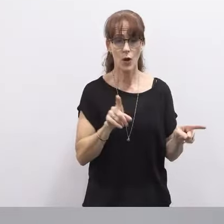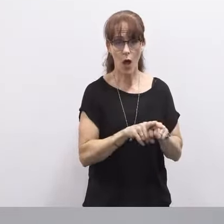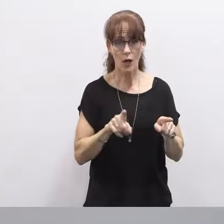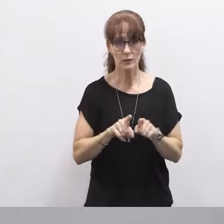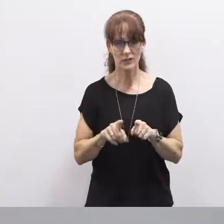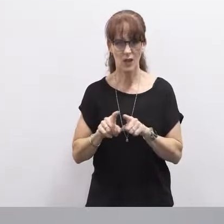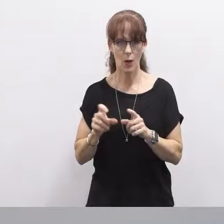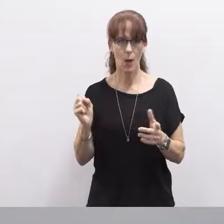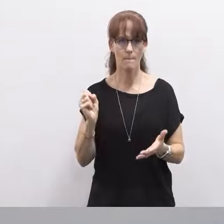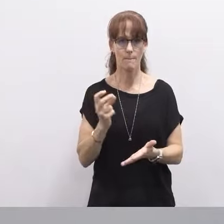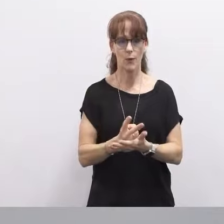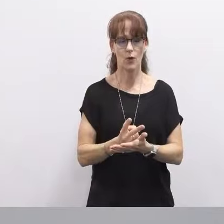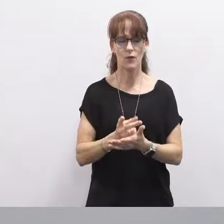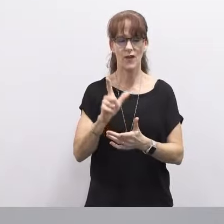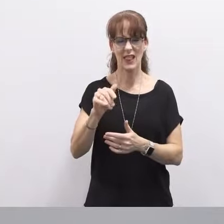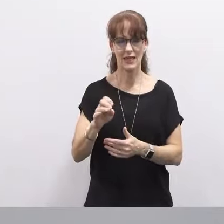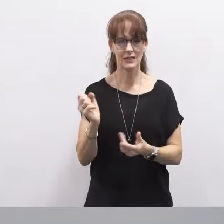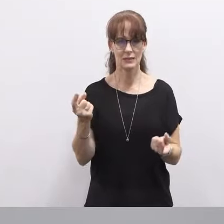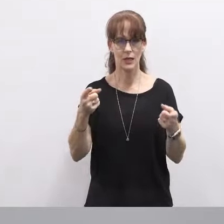a compromise and release agreement in case number